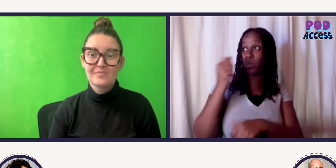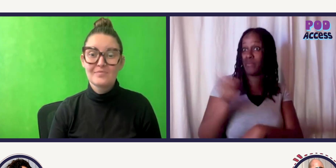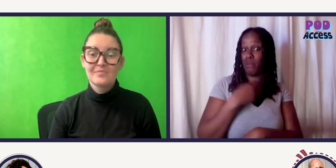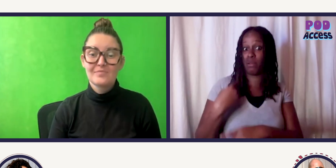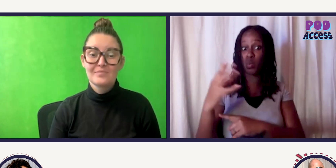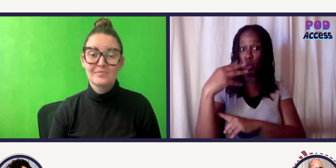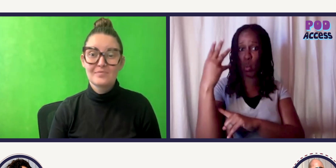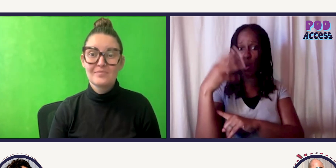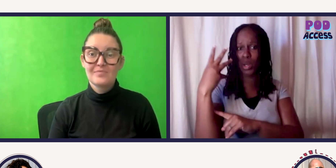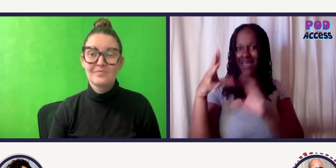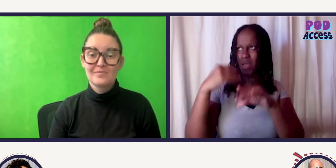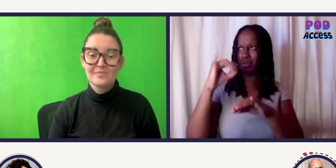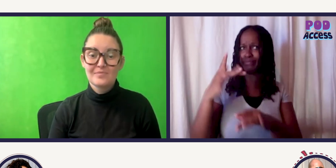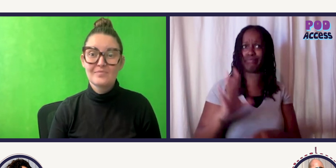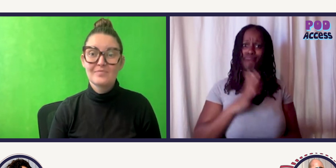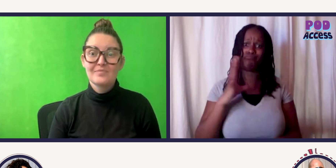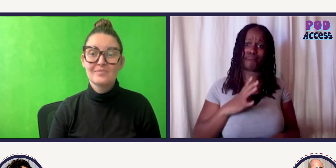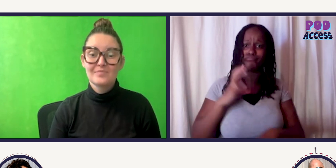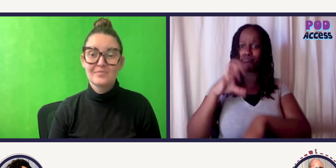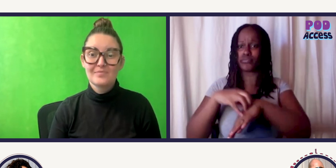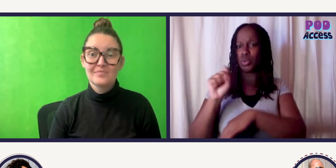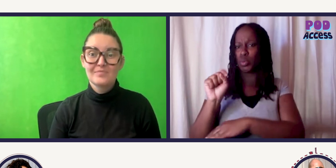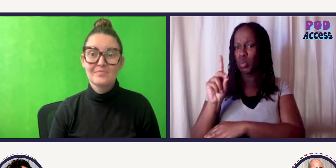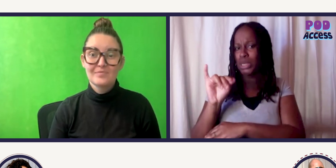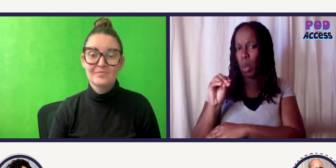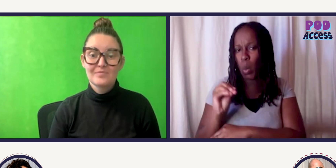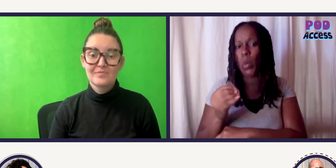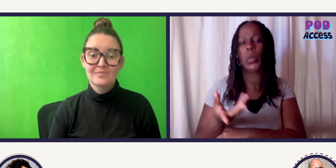chances are you’ll experience uninvited additions to your conversations.